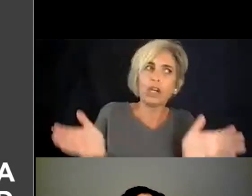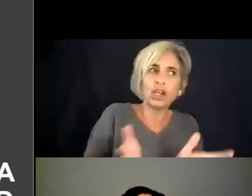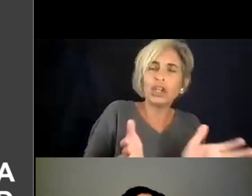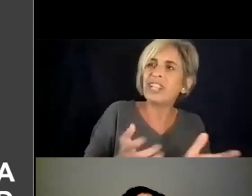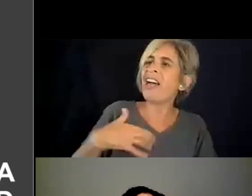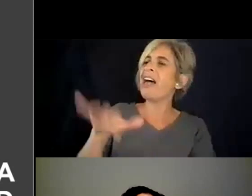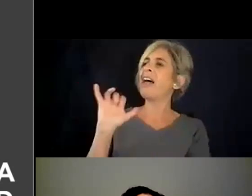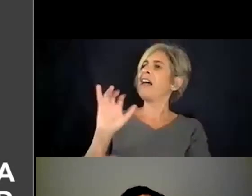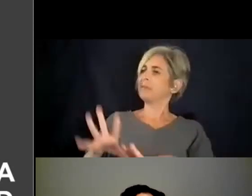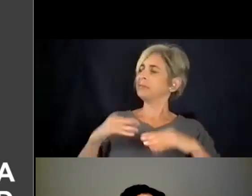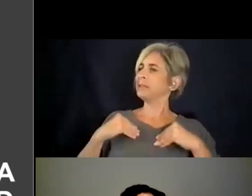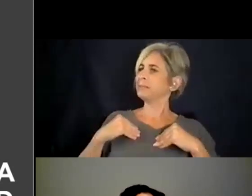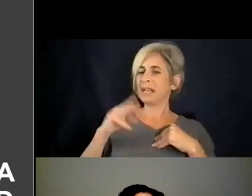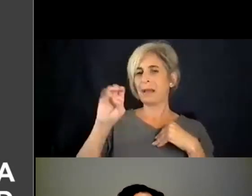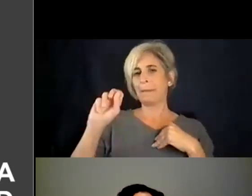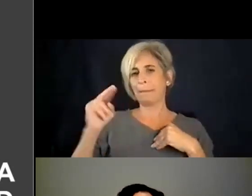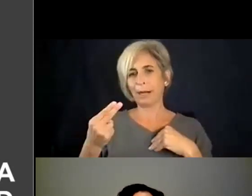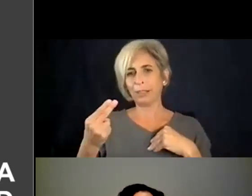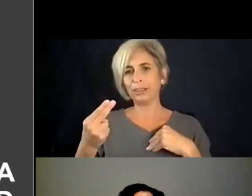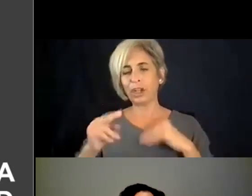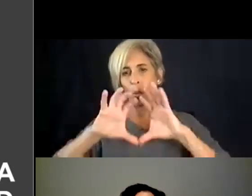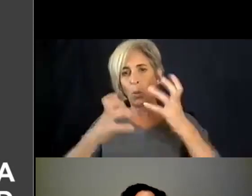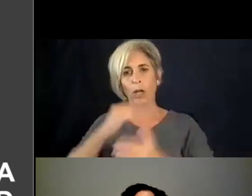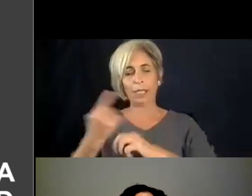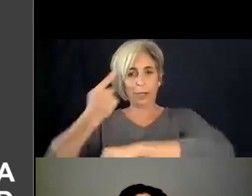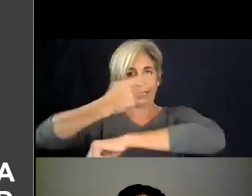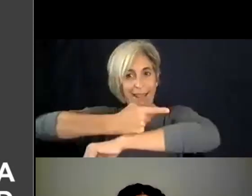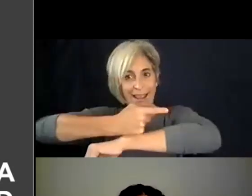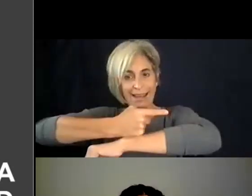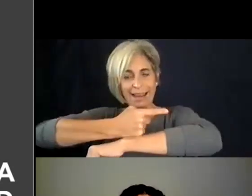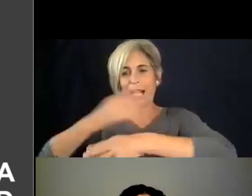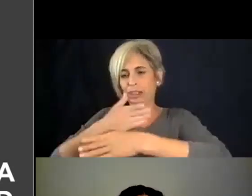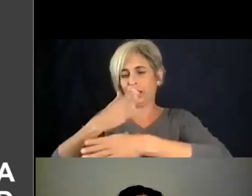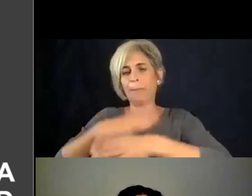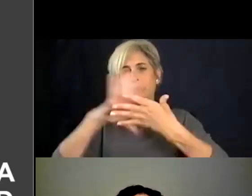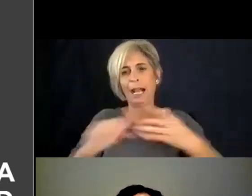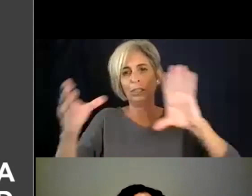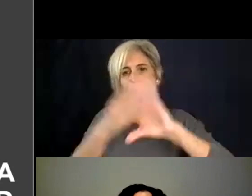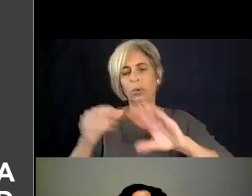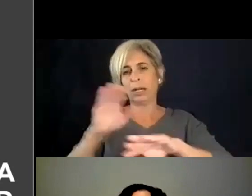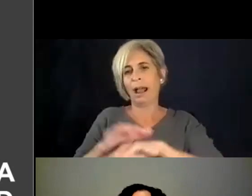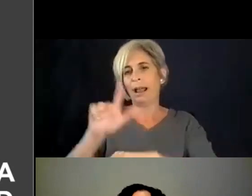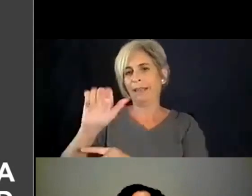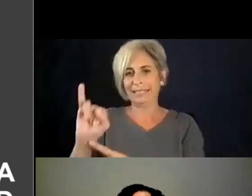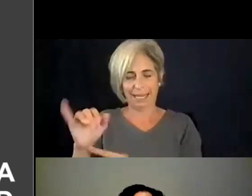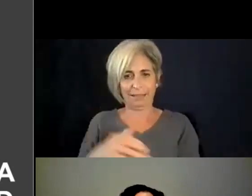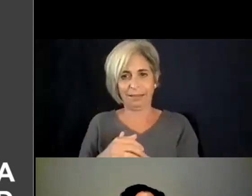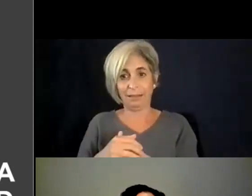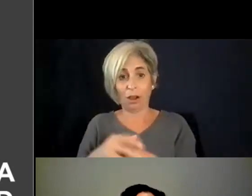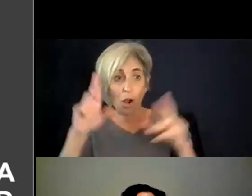In March, I chose to celebrate World Hearing Day, by sharing my story on LinkedIn. Really with the hope of providing some